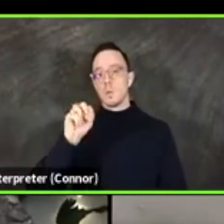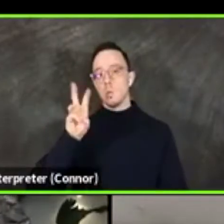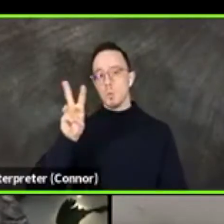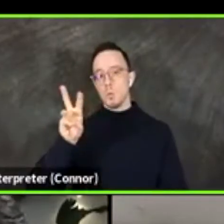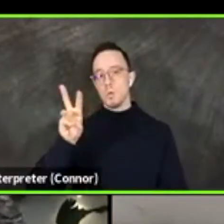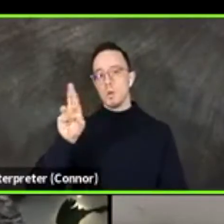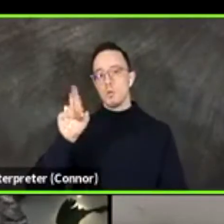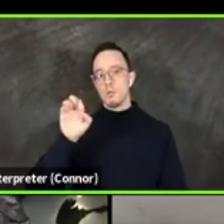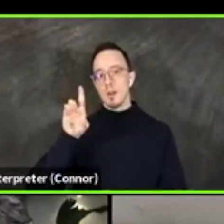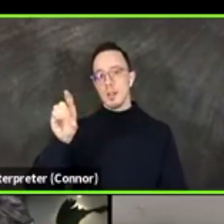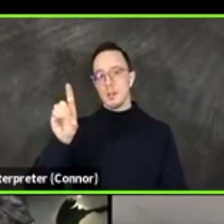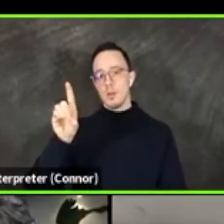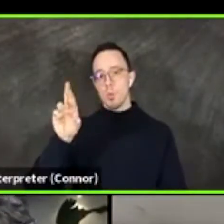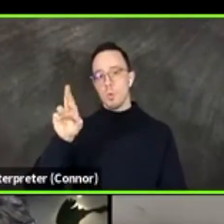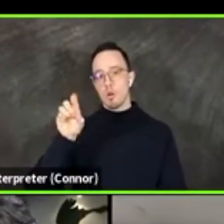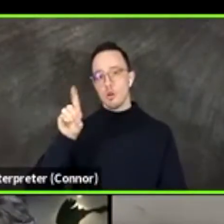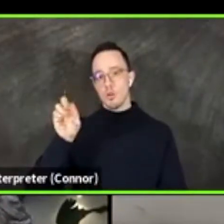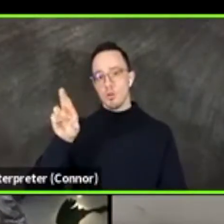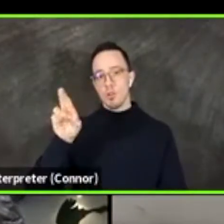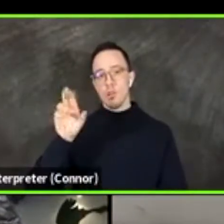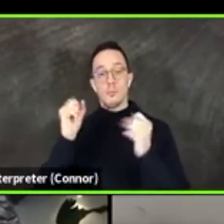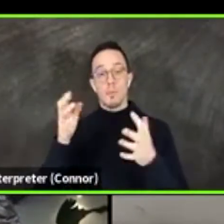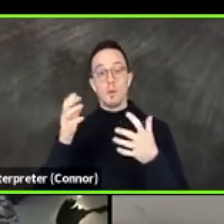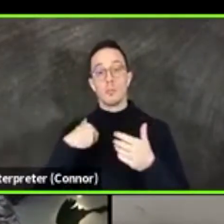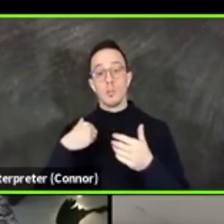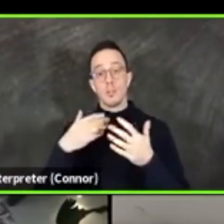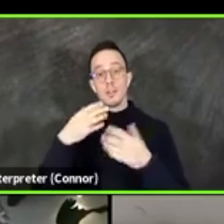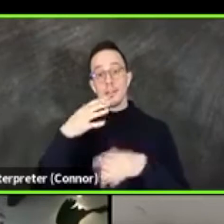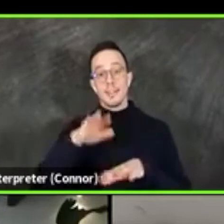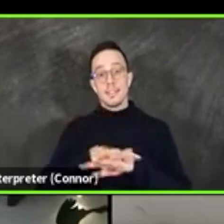NONINDIGENOUS COLLABORATORS, BUT I -- AMONG THEM,